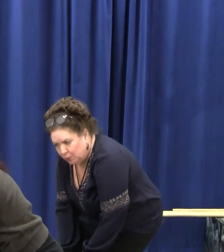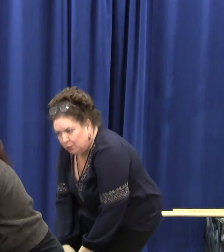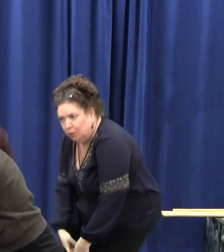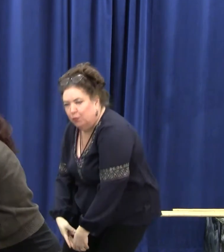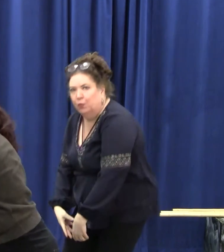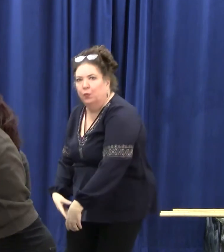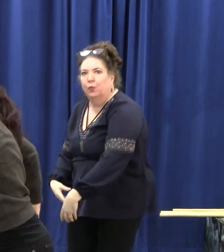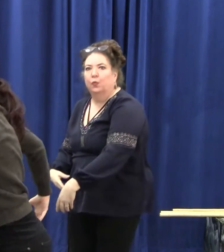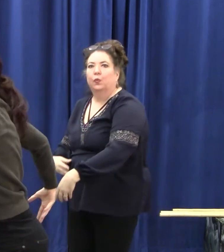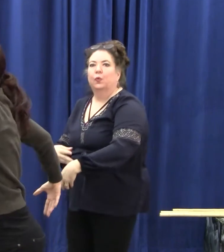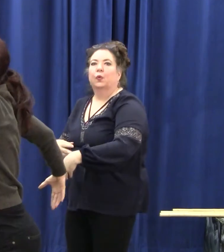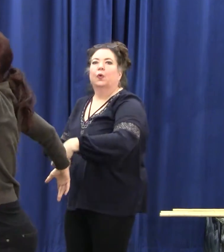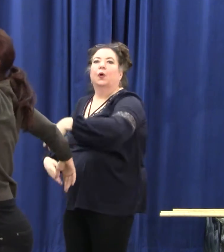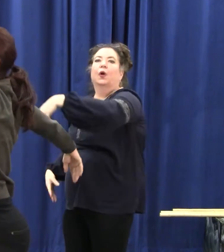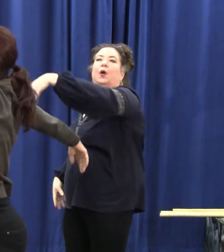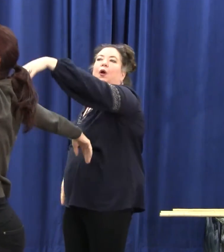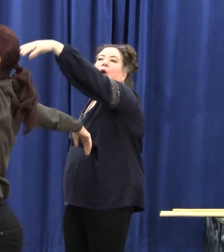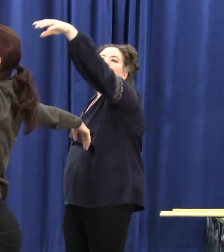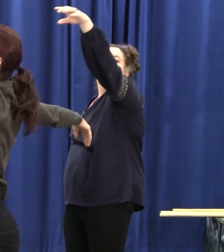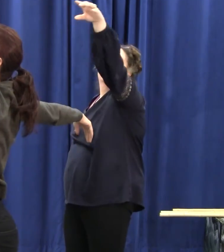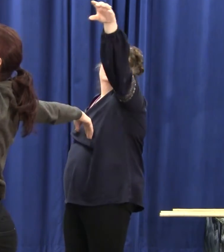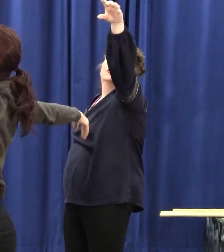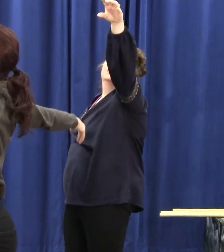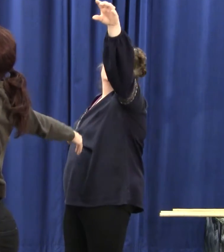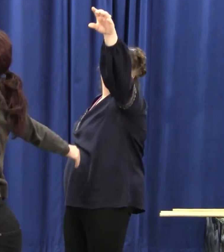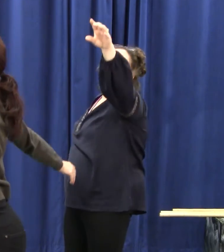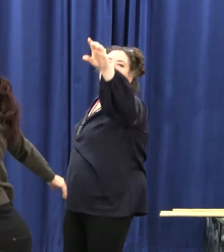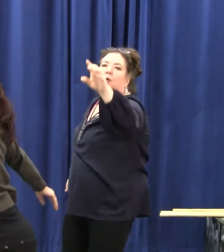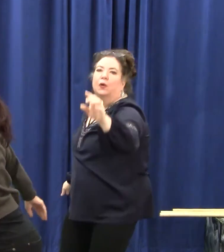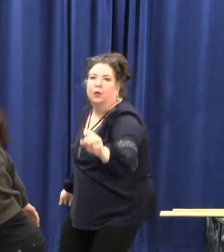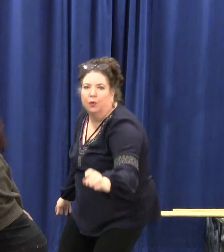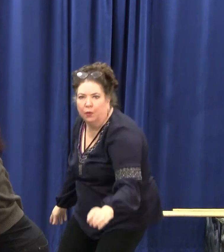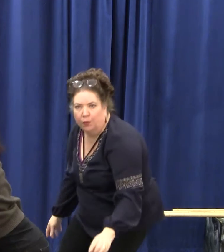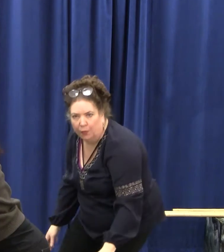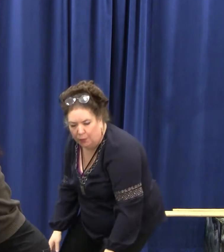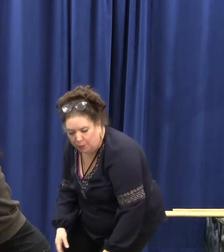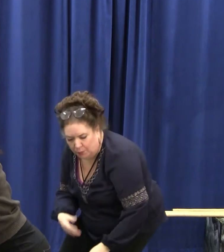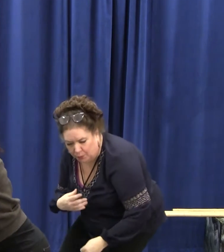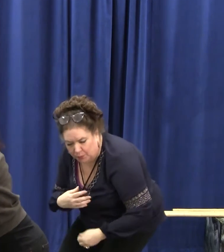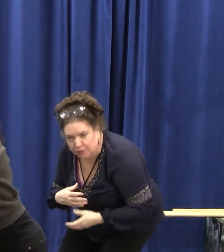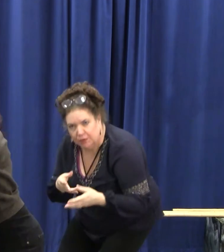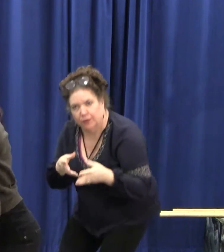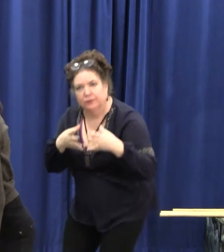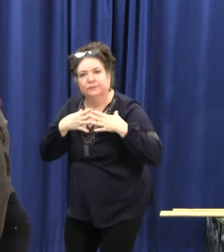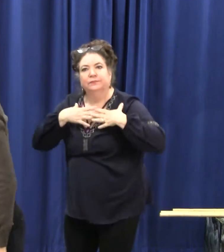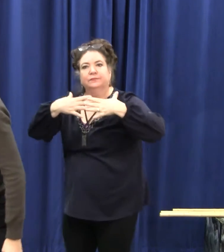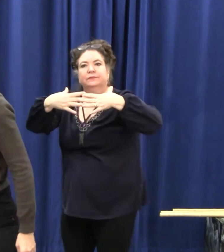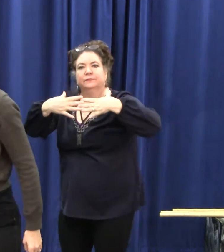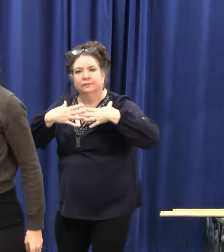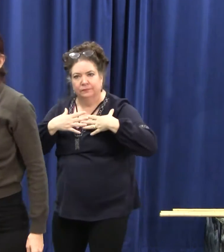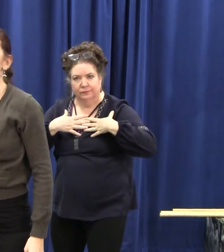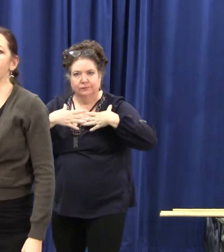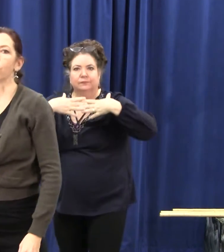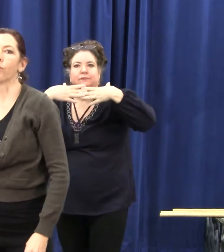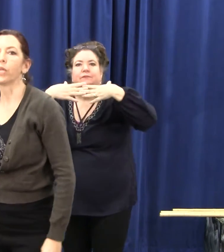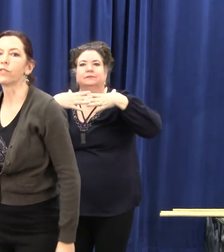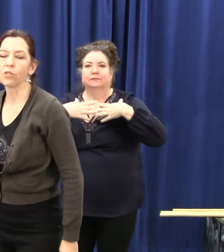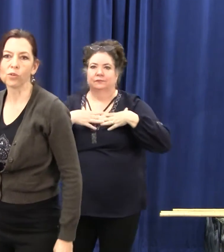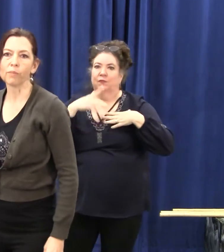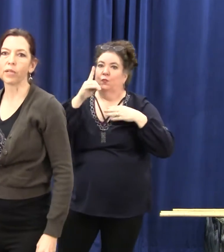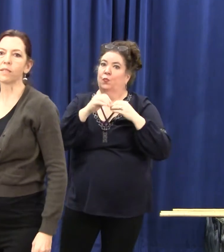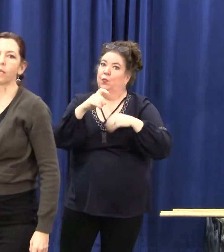and cross in and breathe out one more time. You're actually going to (I'm going to step